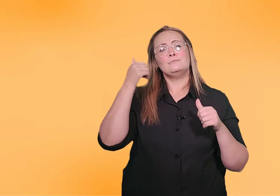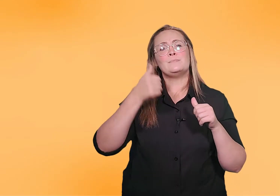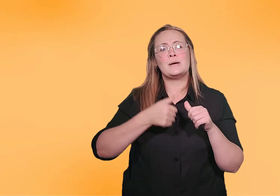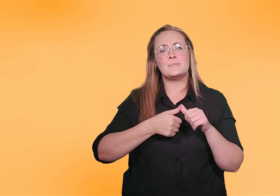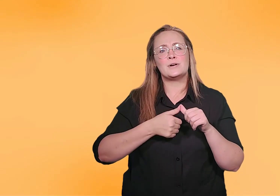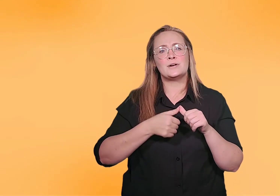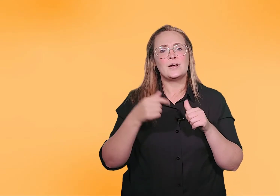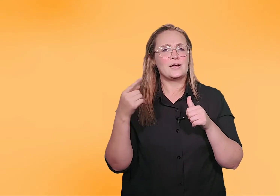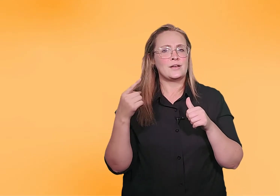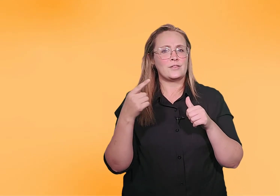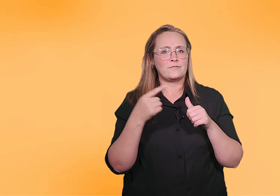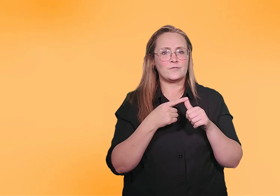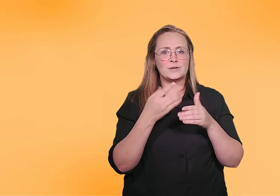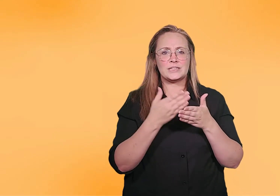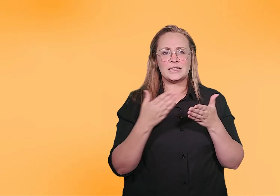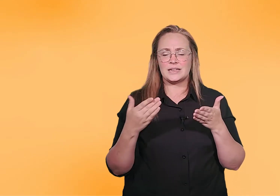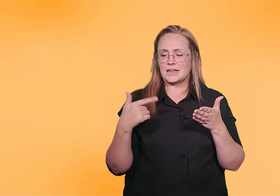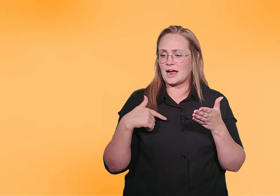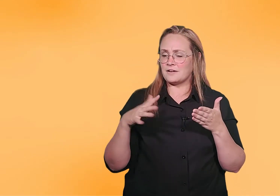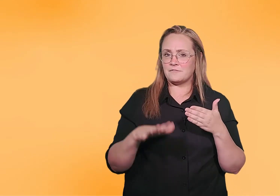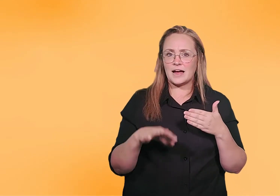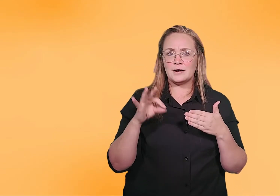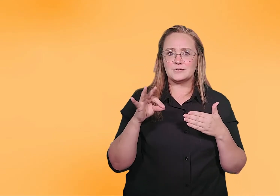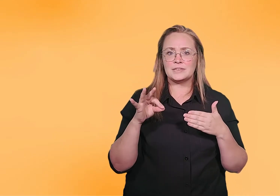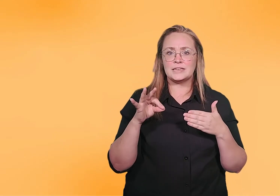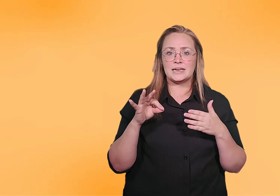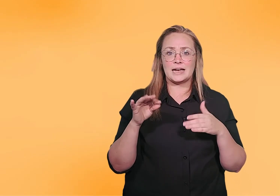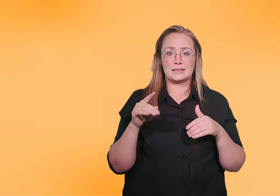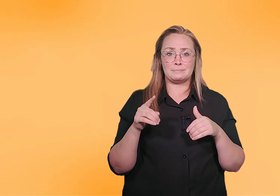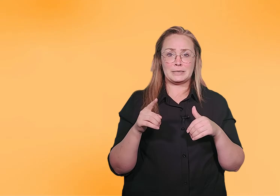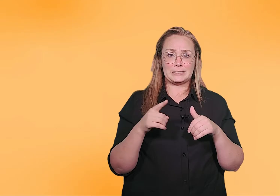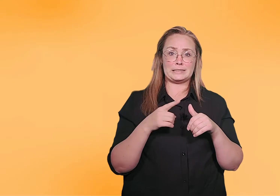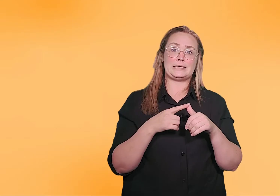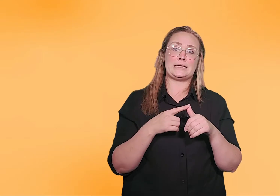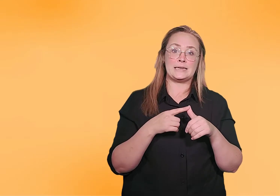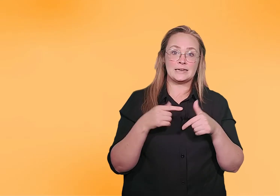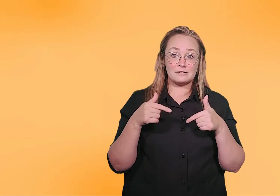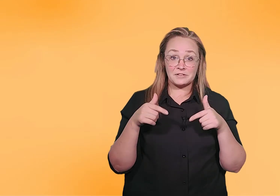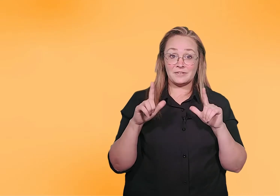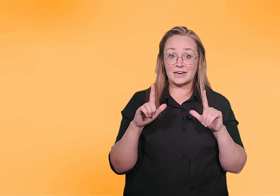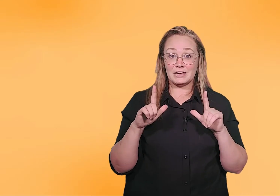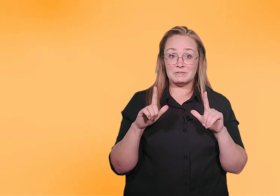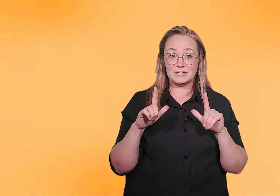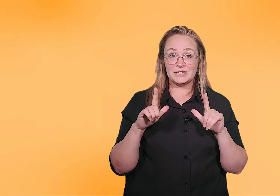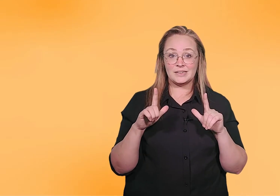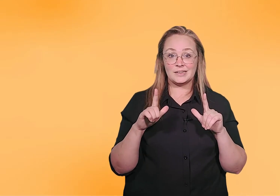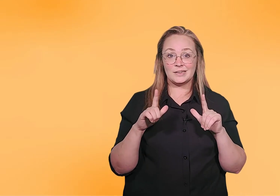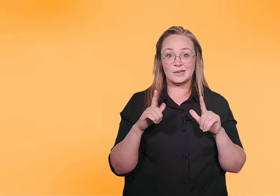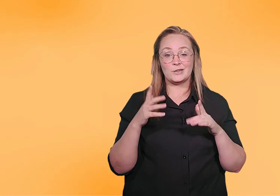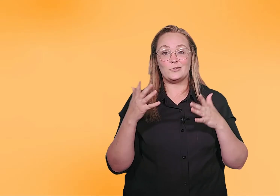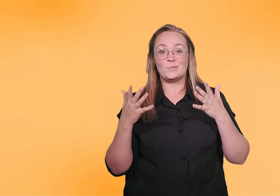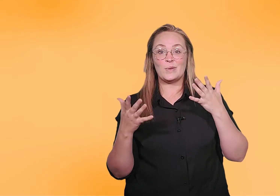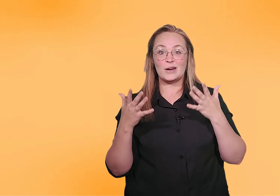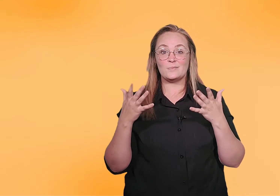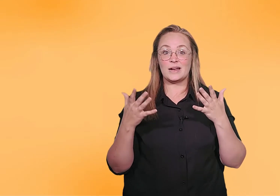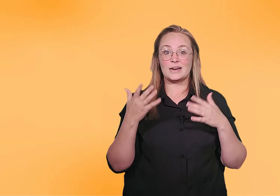Do you remember the first thing that I found at the beginning of the video? You might or